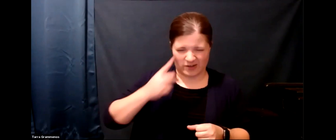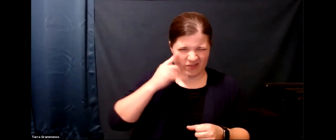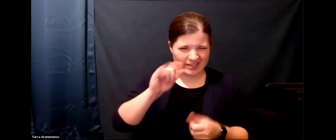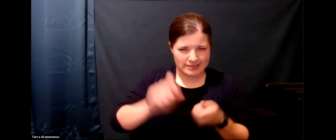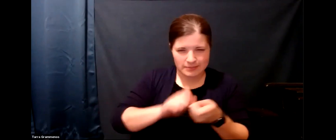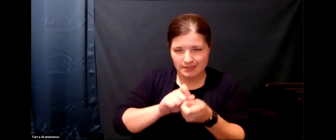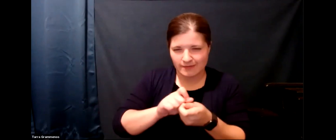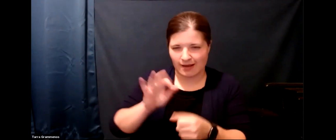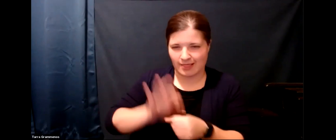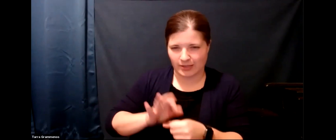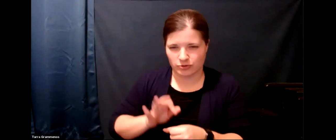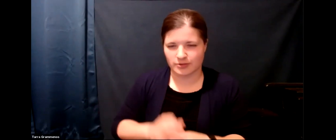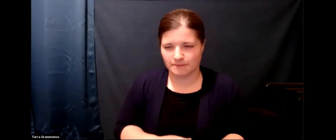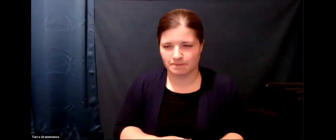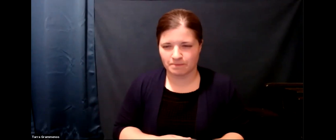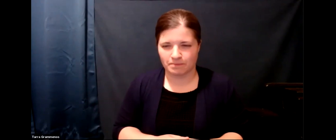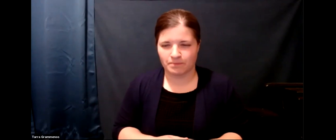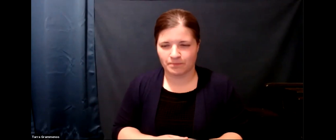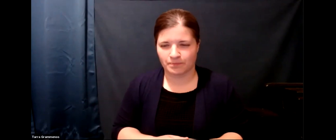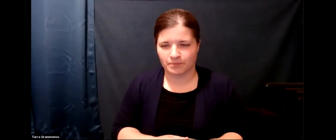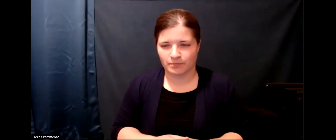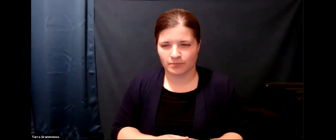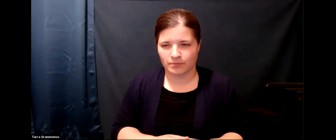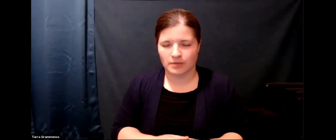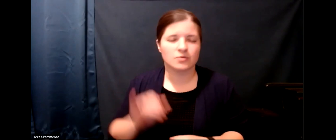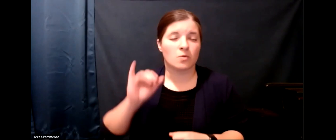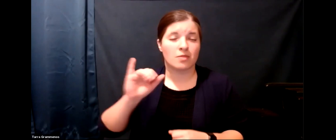So it's -- that's kind of the process for registered